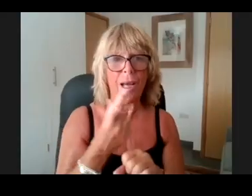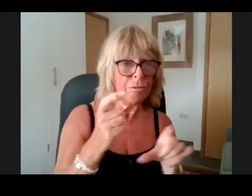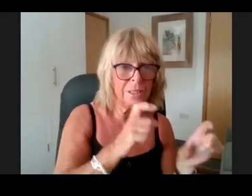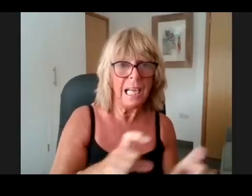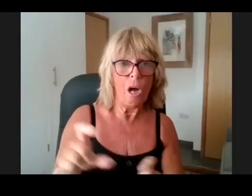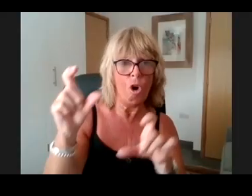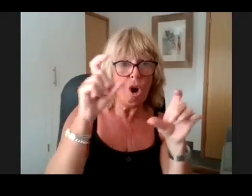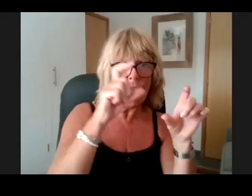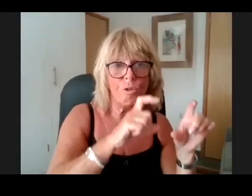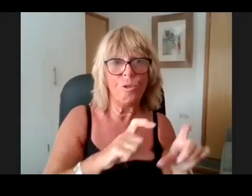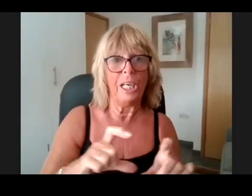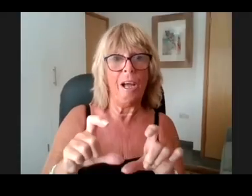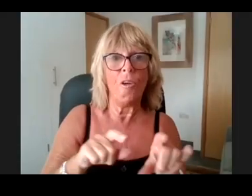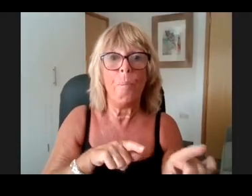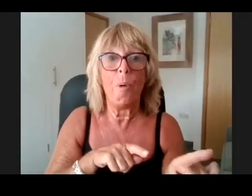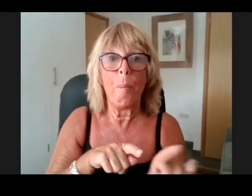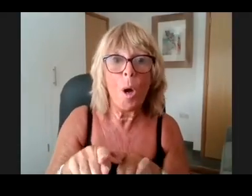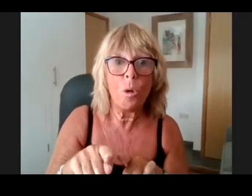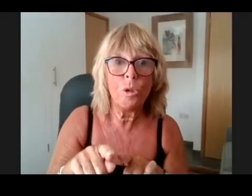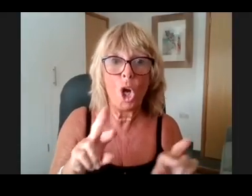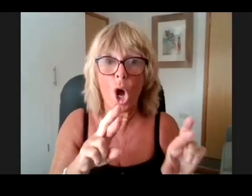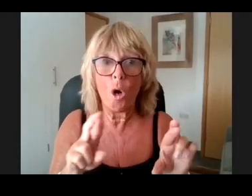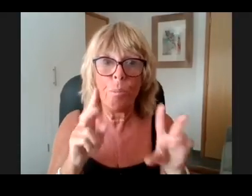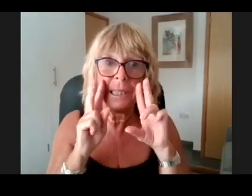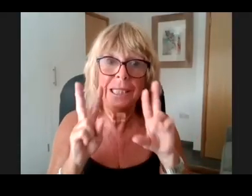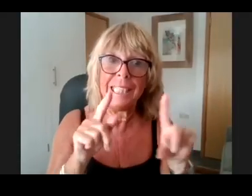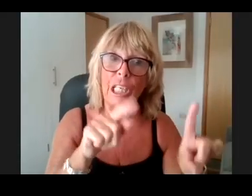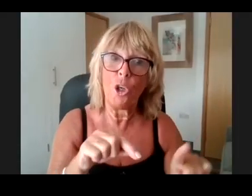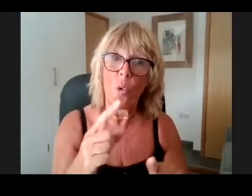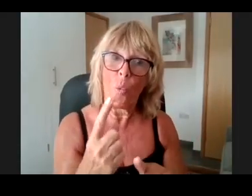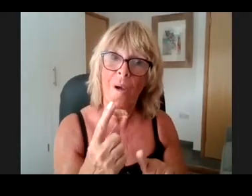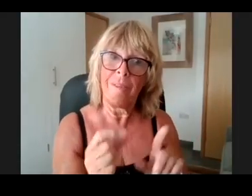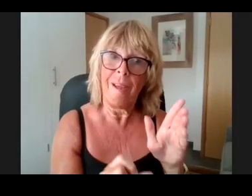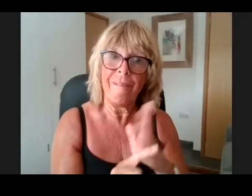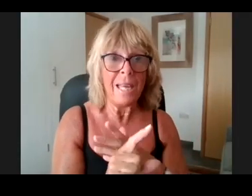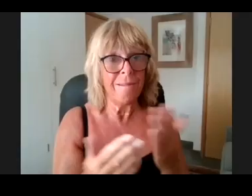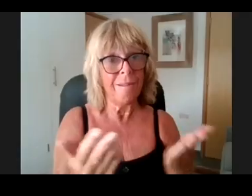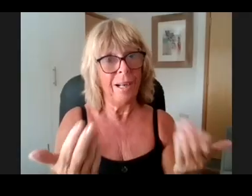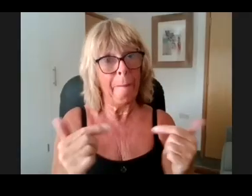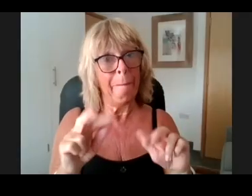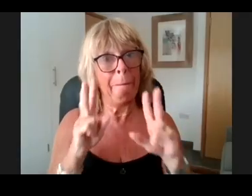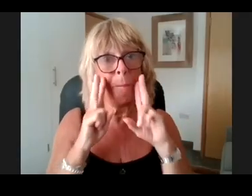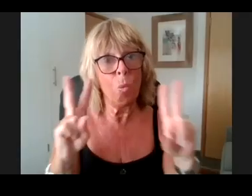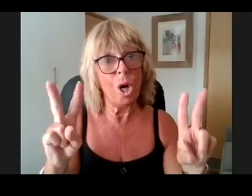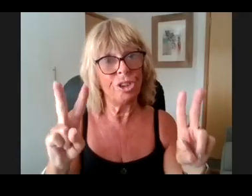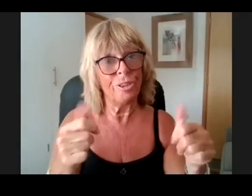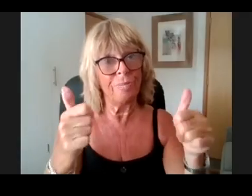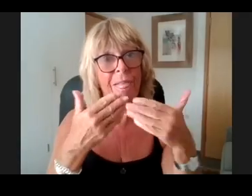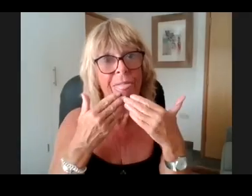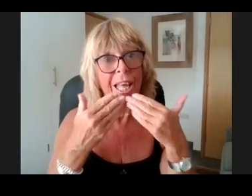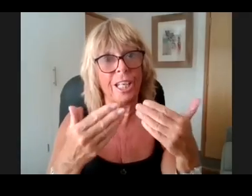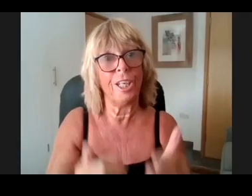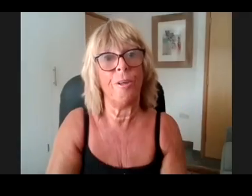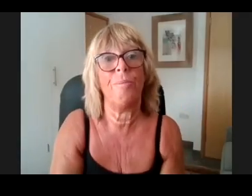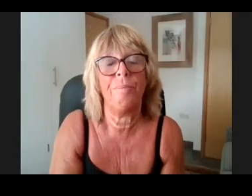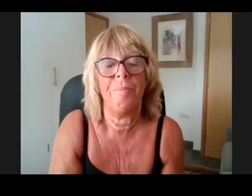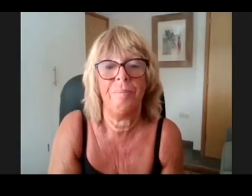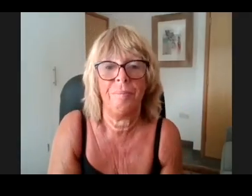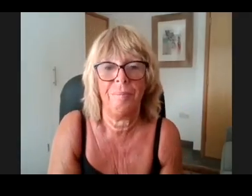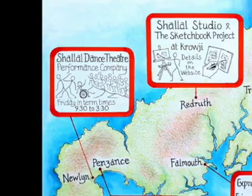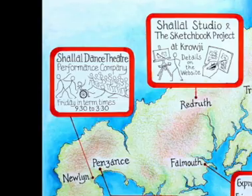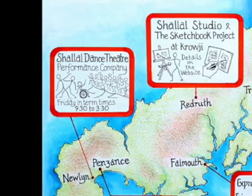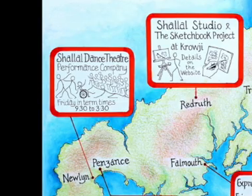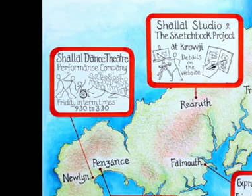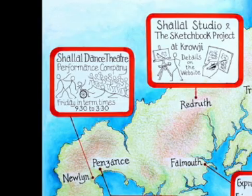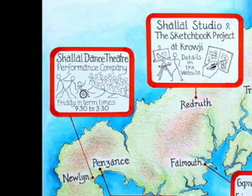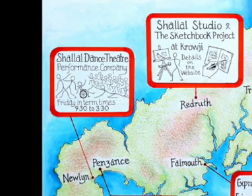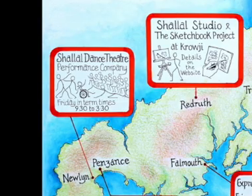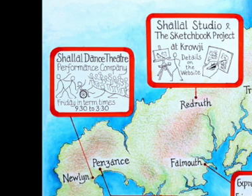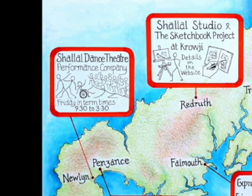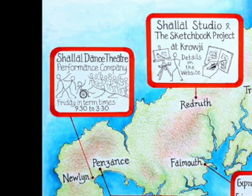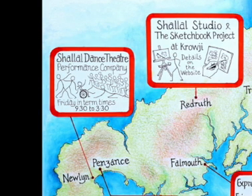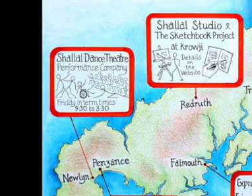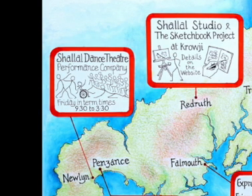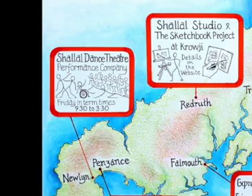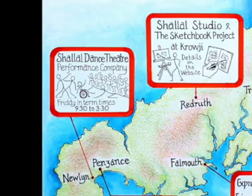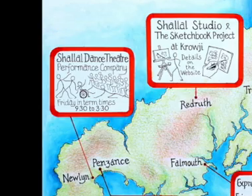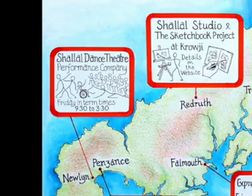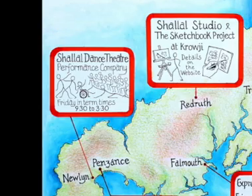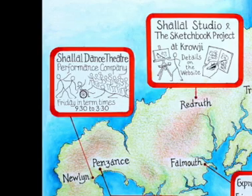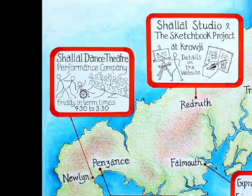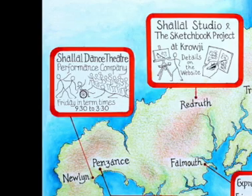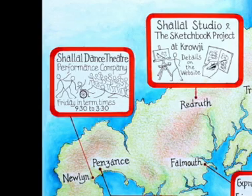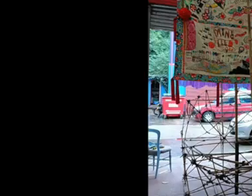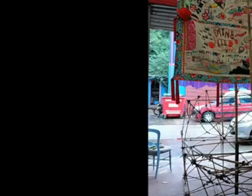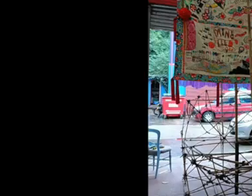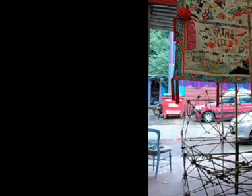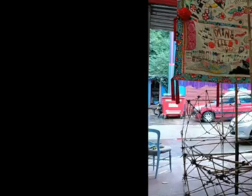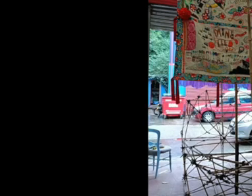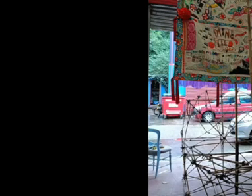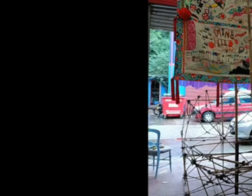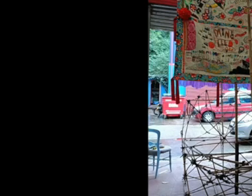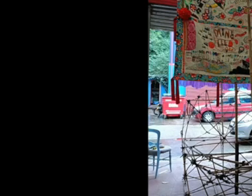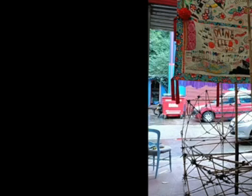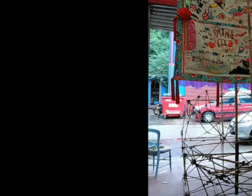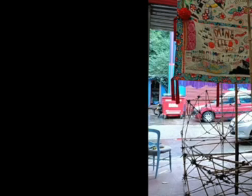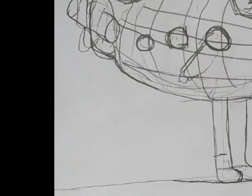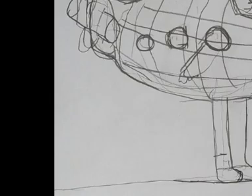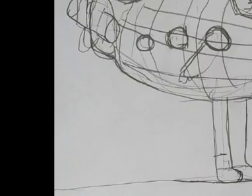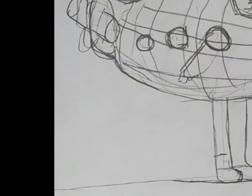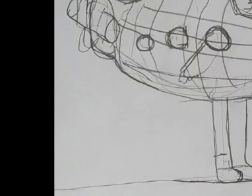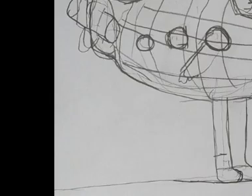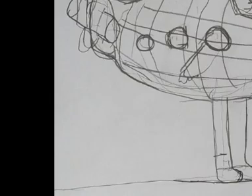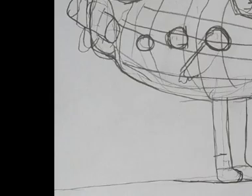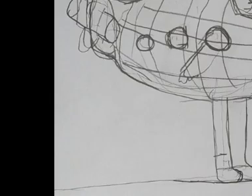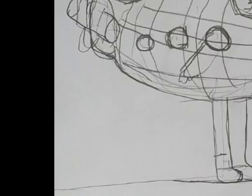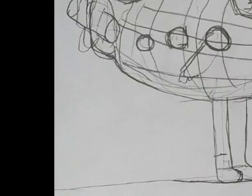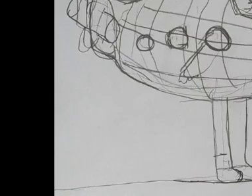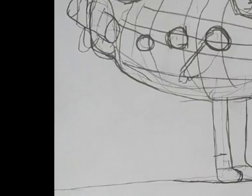but most of all we hope we might see you at one of our events THANK YOU